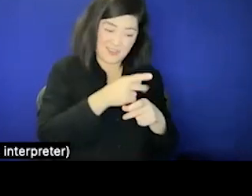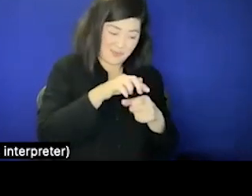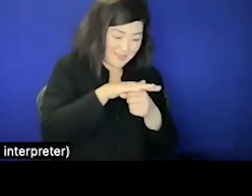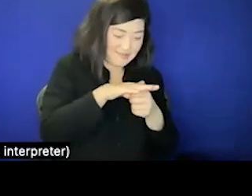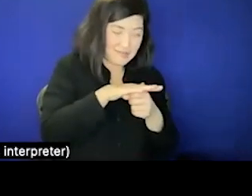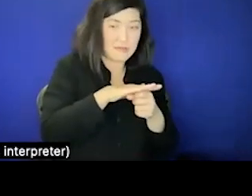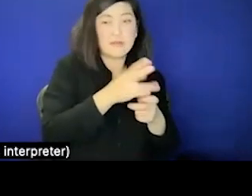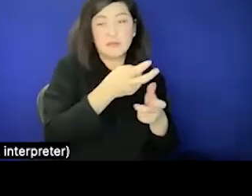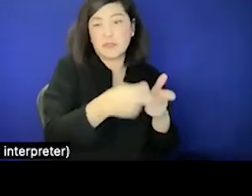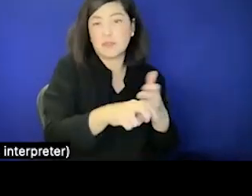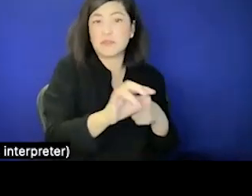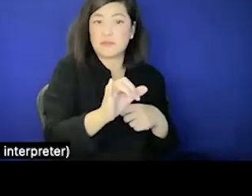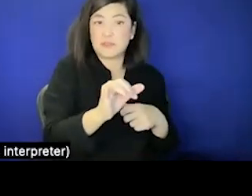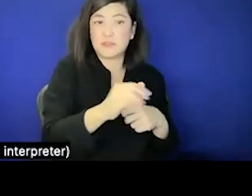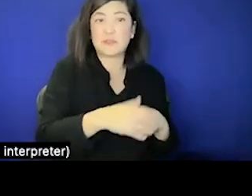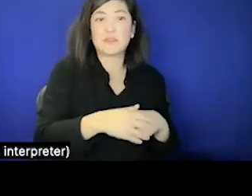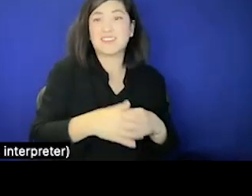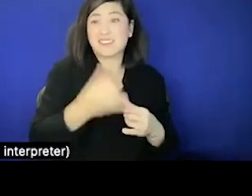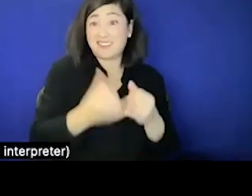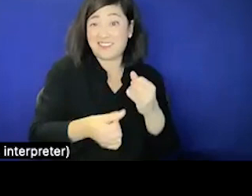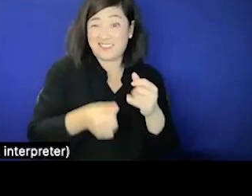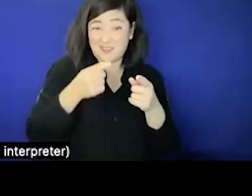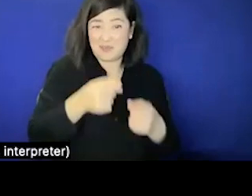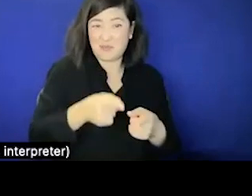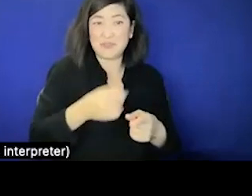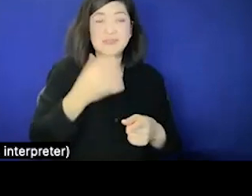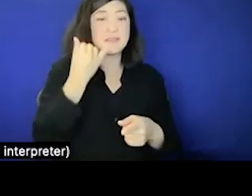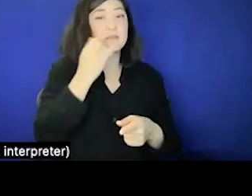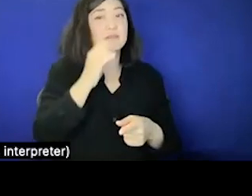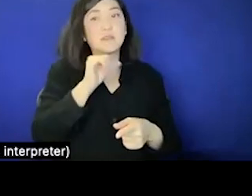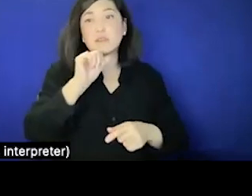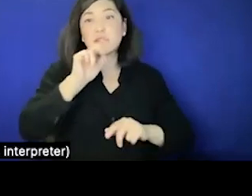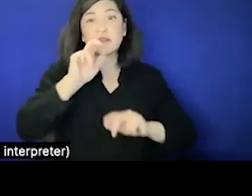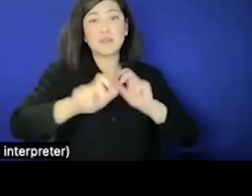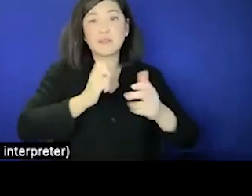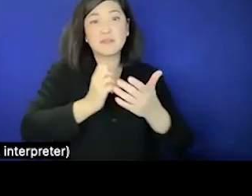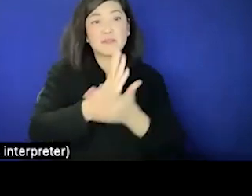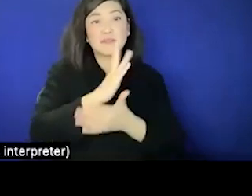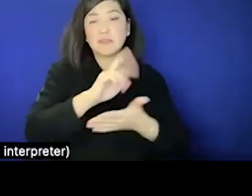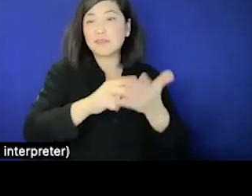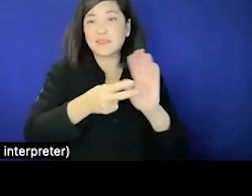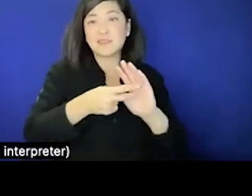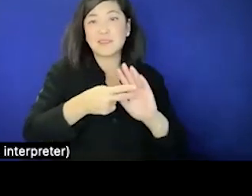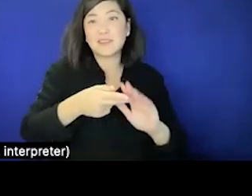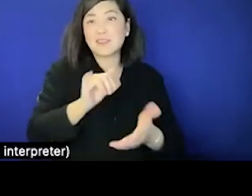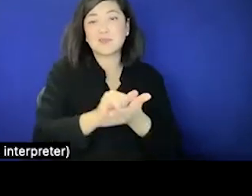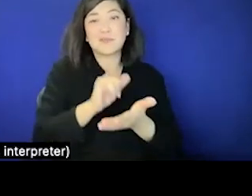that if you don't invest in rights, you're not gonna gain the revenue that you need and you're